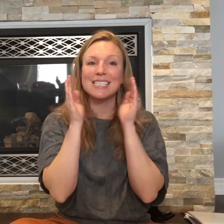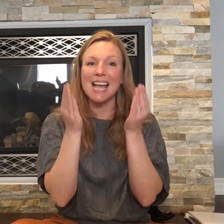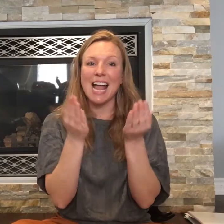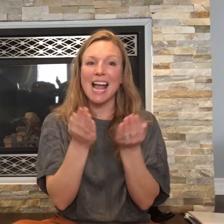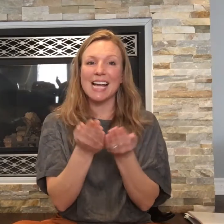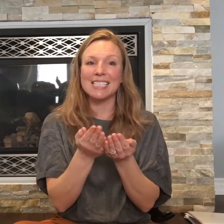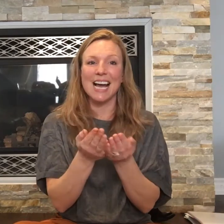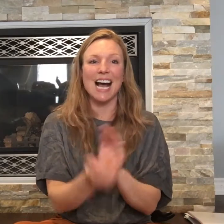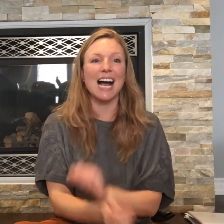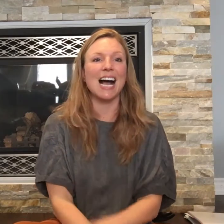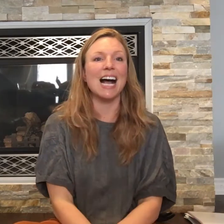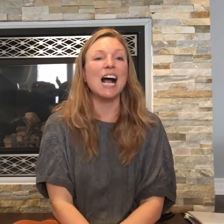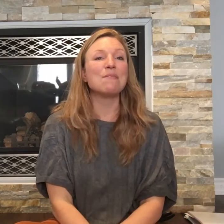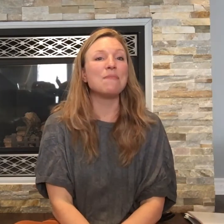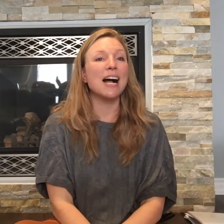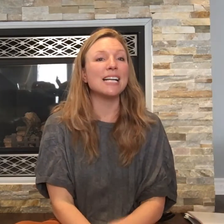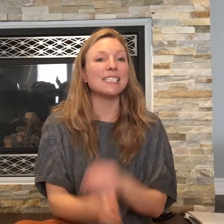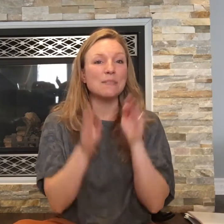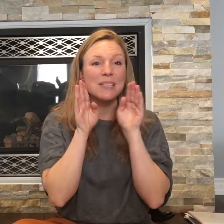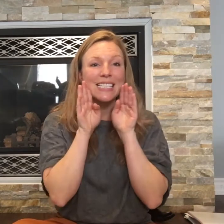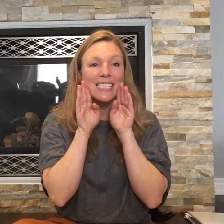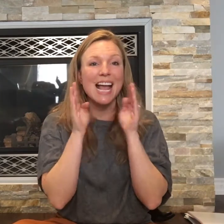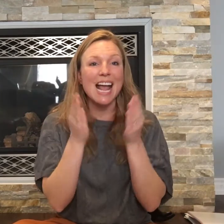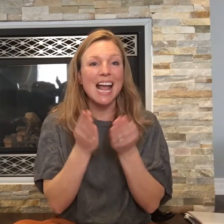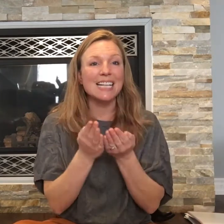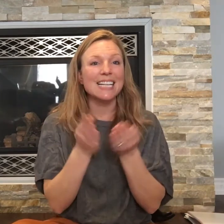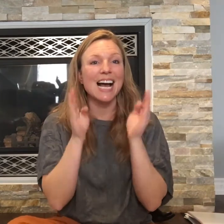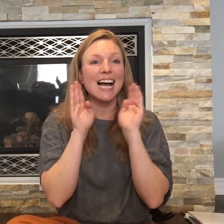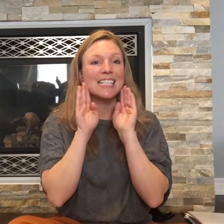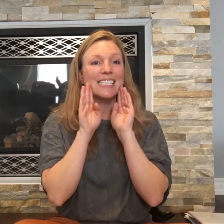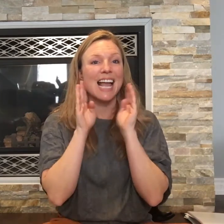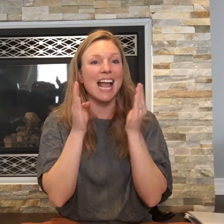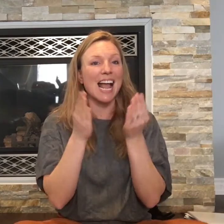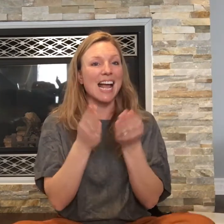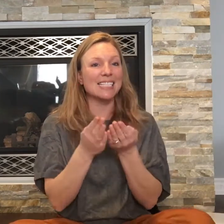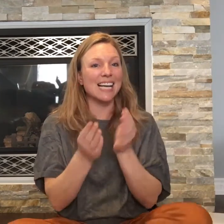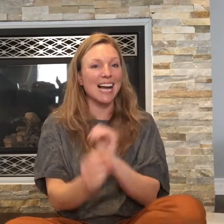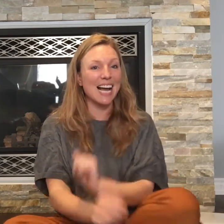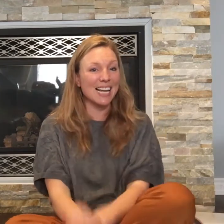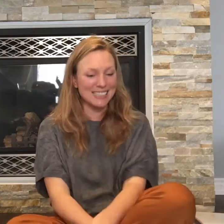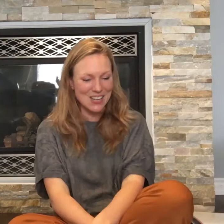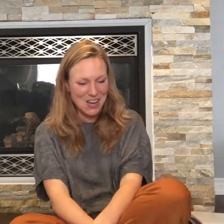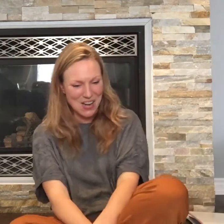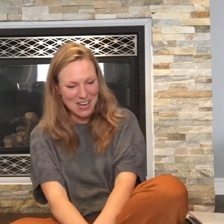SANTA, Must be SANTA, SANTA CLAUS.